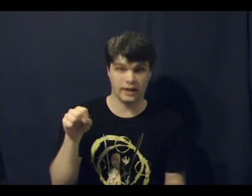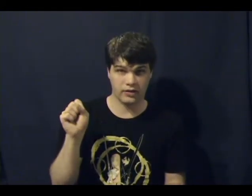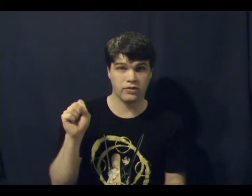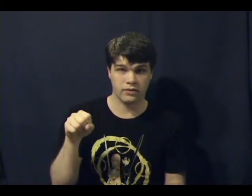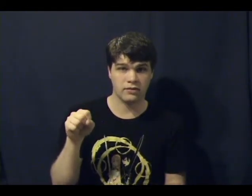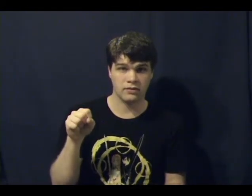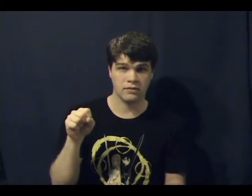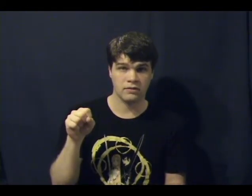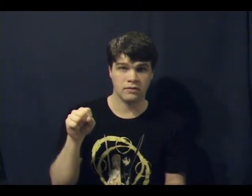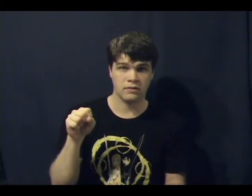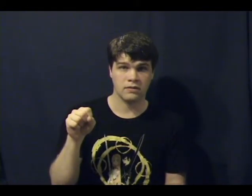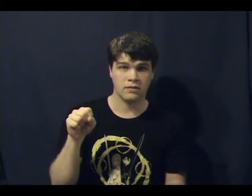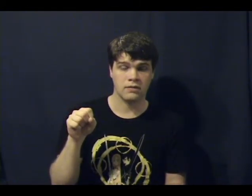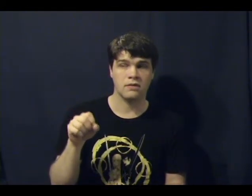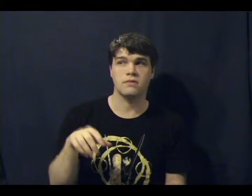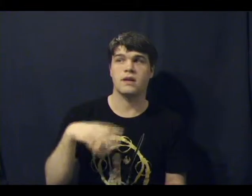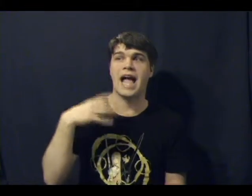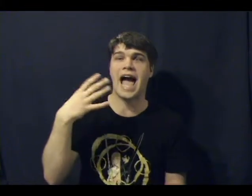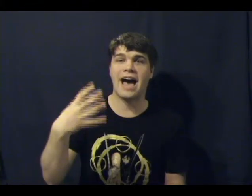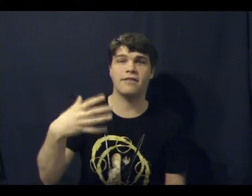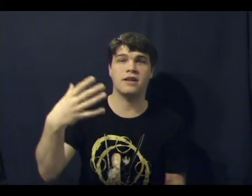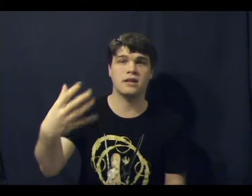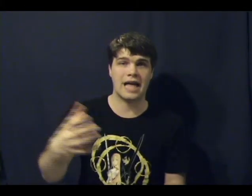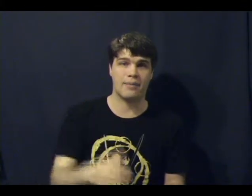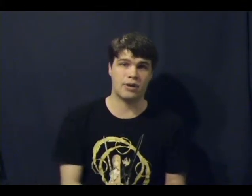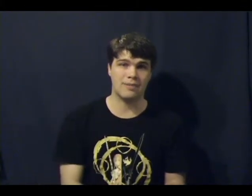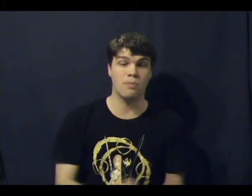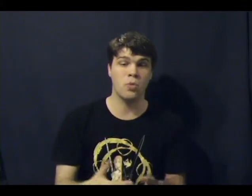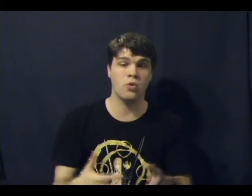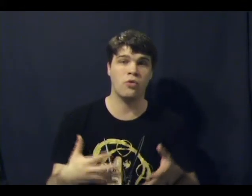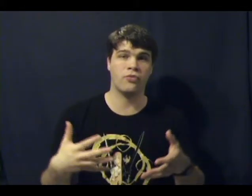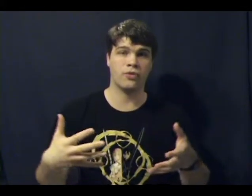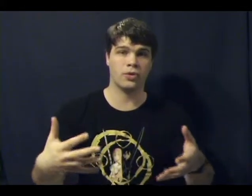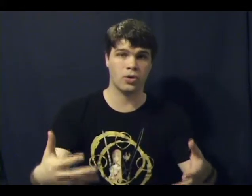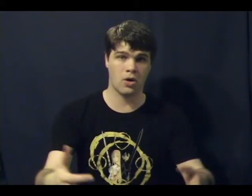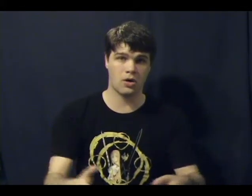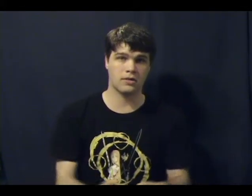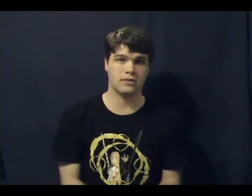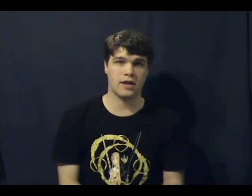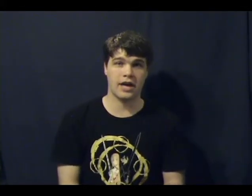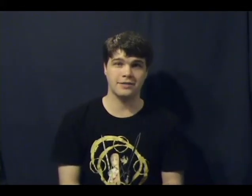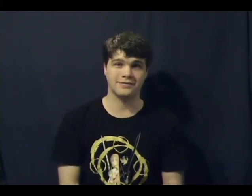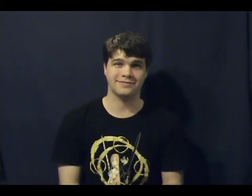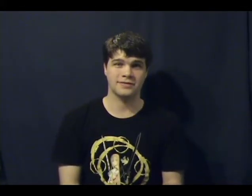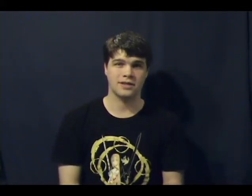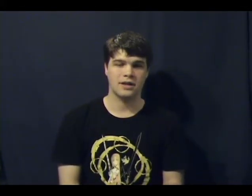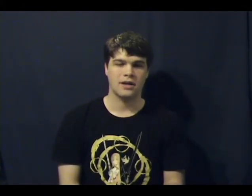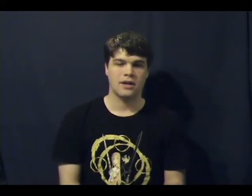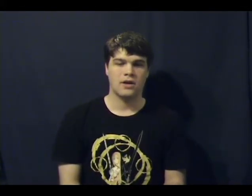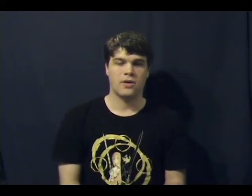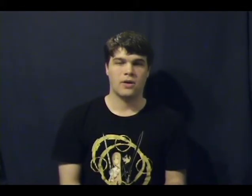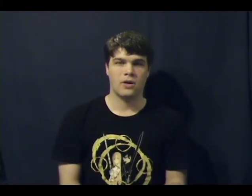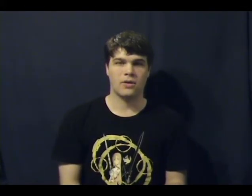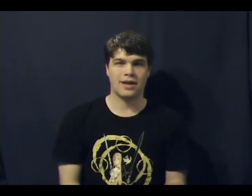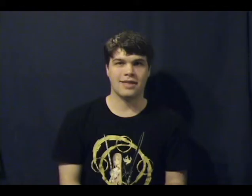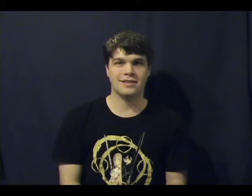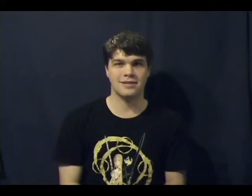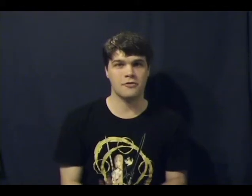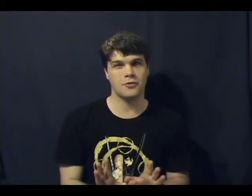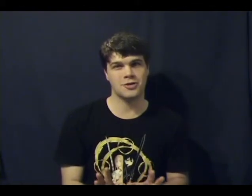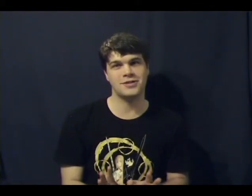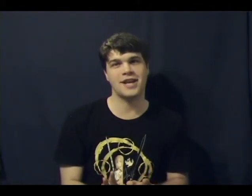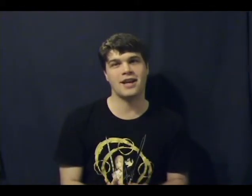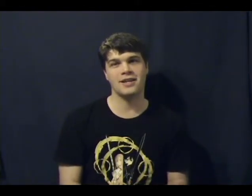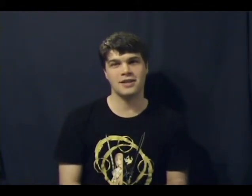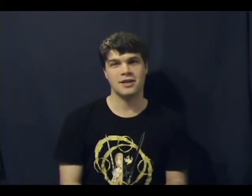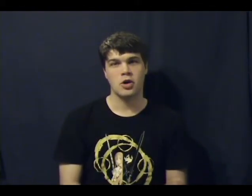Have it elaborate, move along. Okay? Okay that's enough for today.